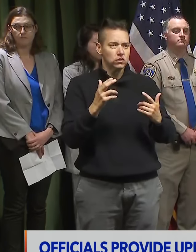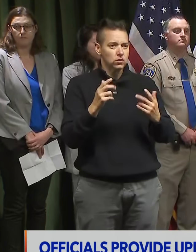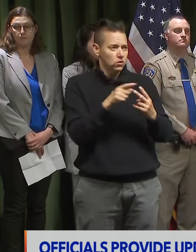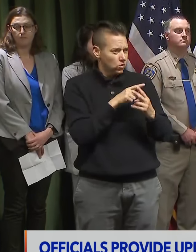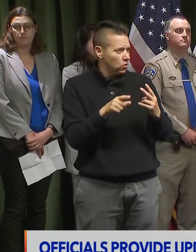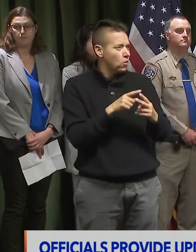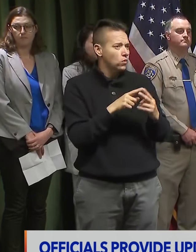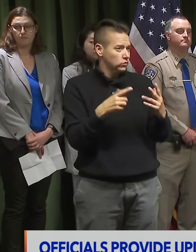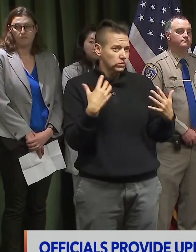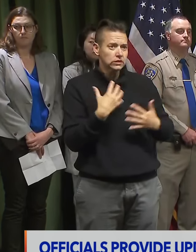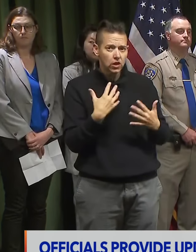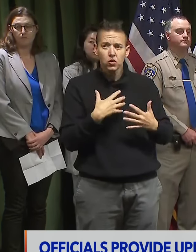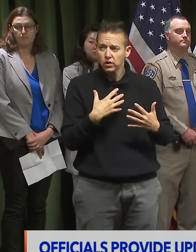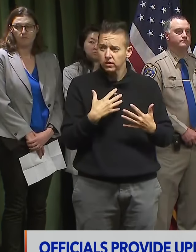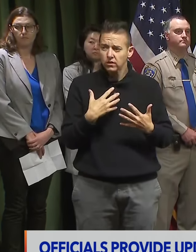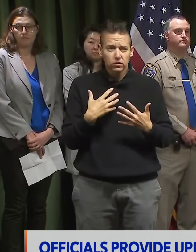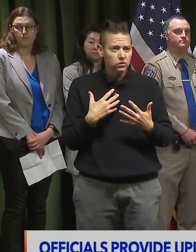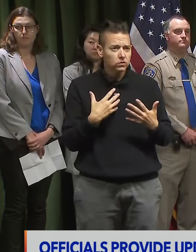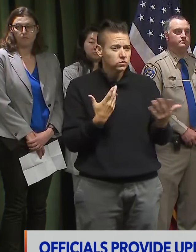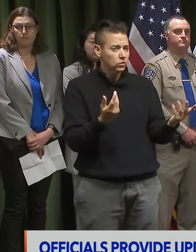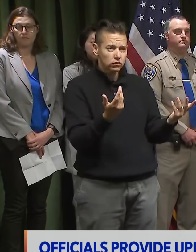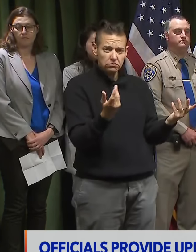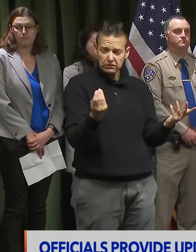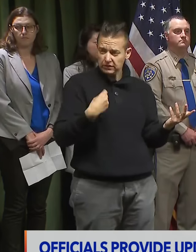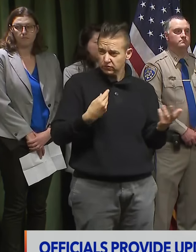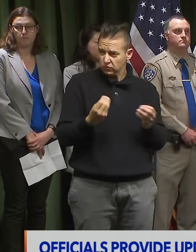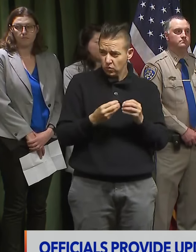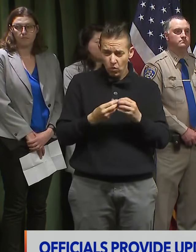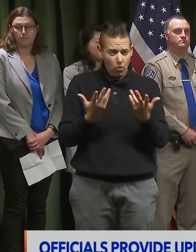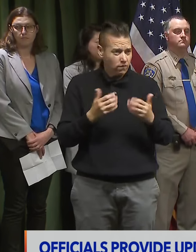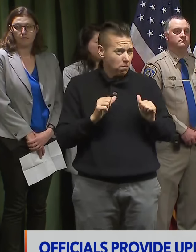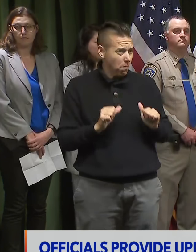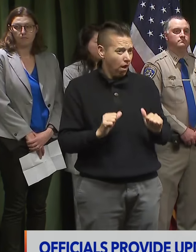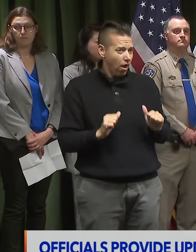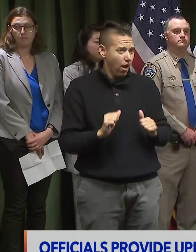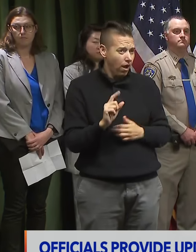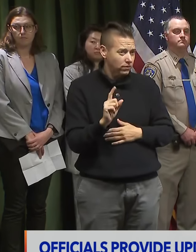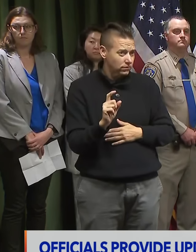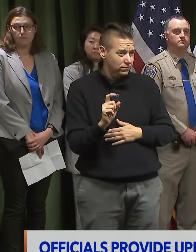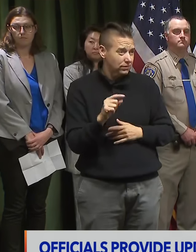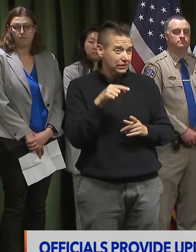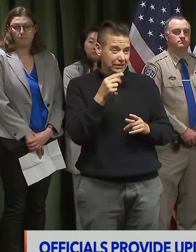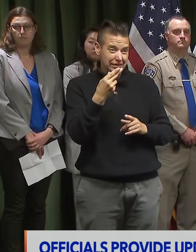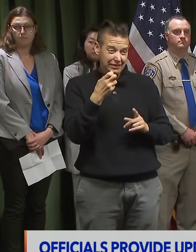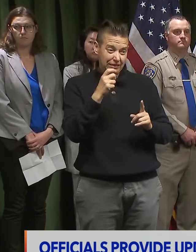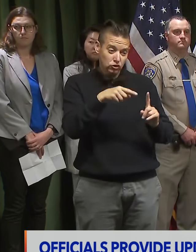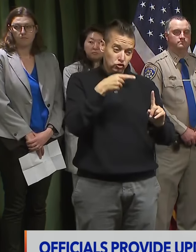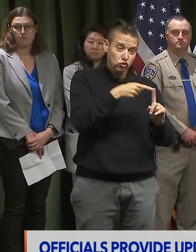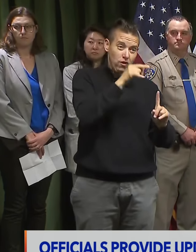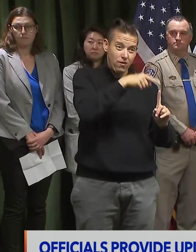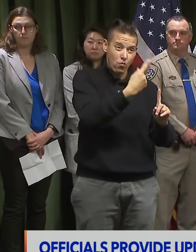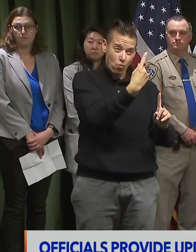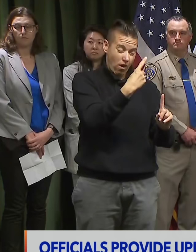TARGETED AT THE DEPUTY. RANDOM WHAT CAN YOU TELL US ABOUT THAT WE COME CONTACT WITH LANCASTER. AND THOSE YOU KNOW SCARY